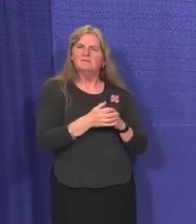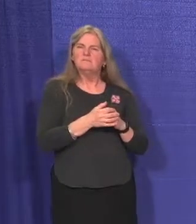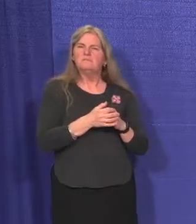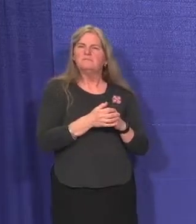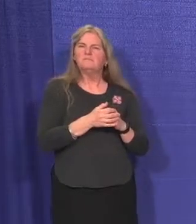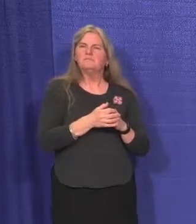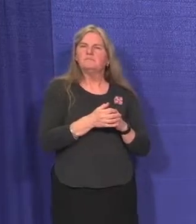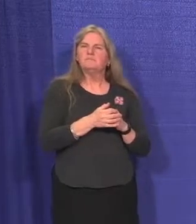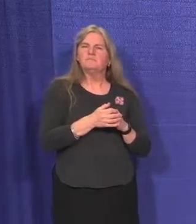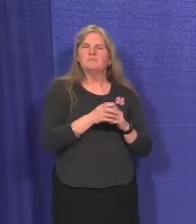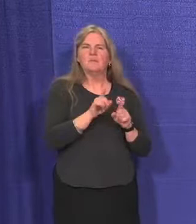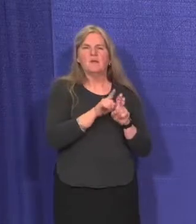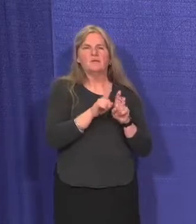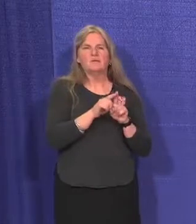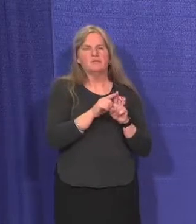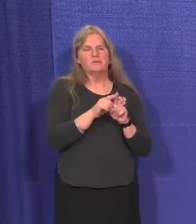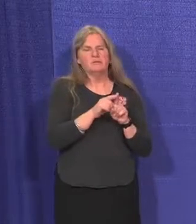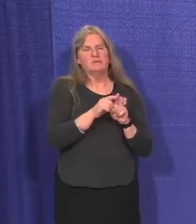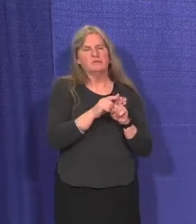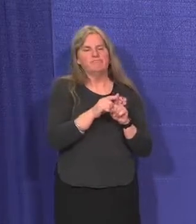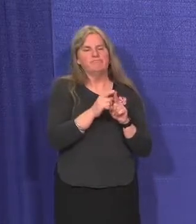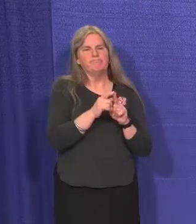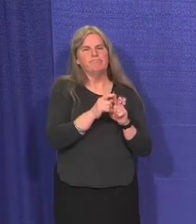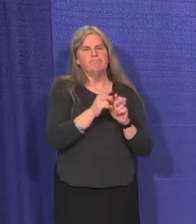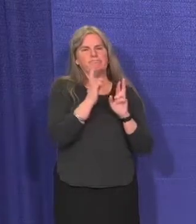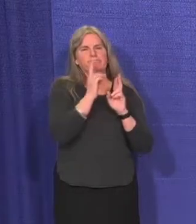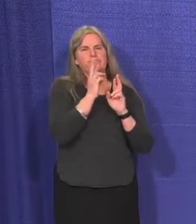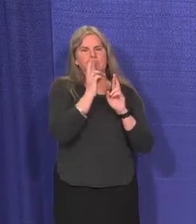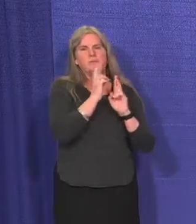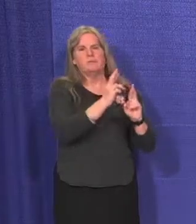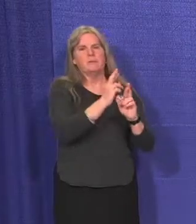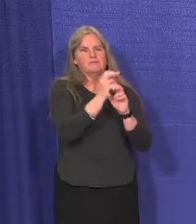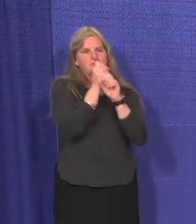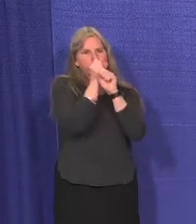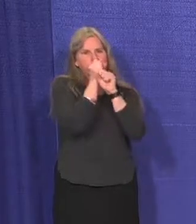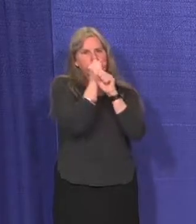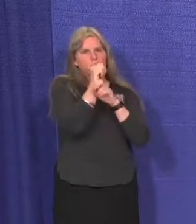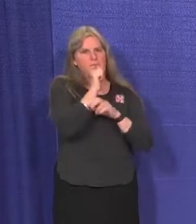that certainly lessens the need for speed and increases the need